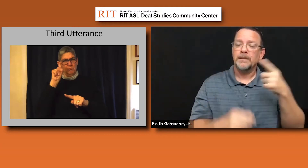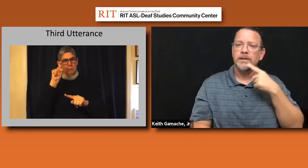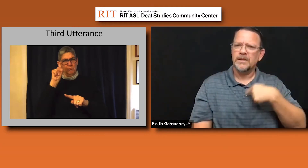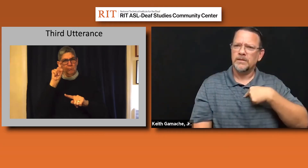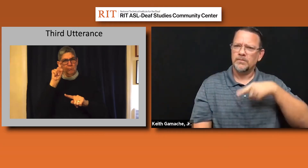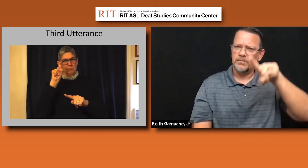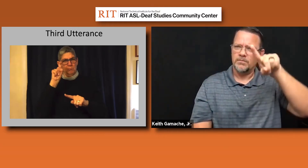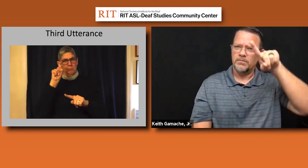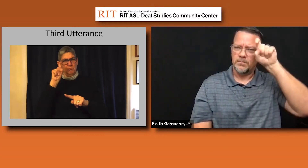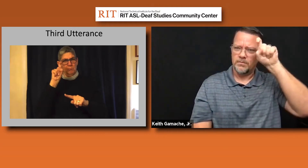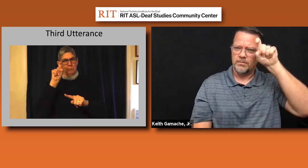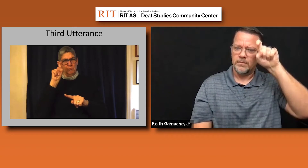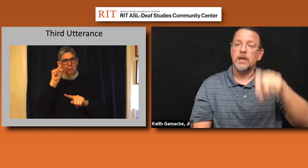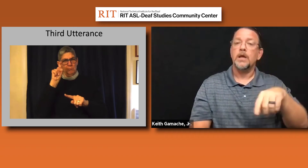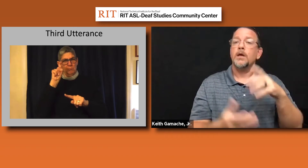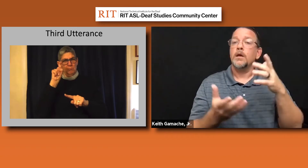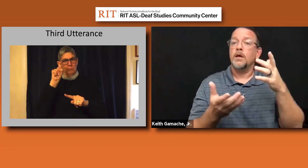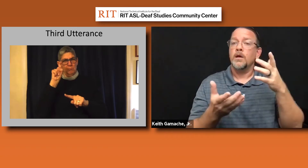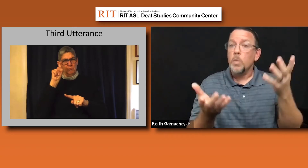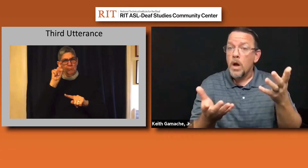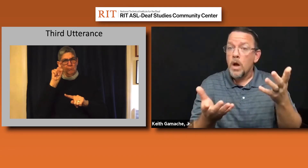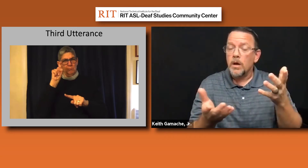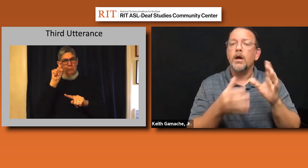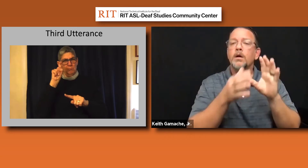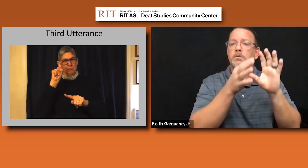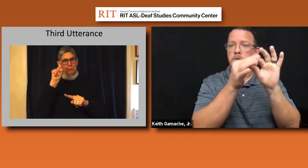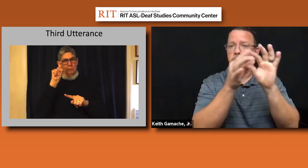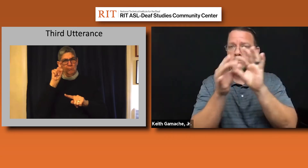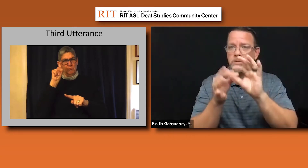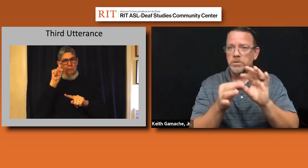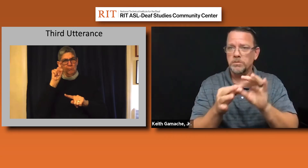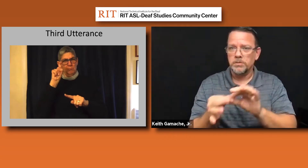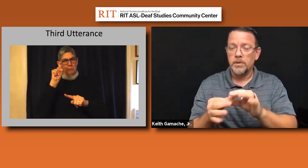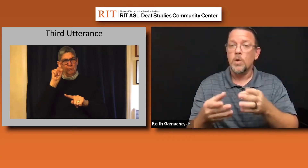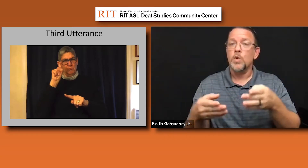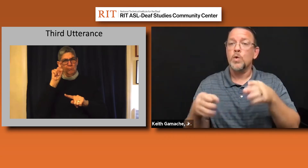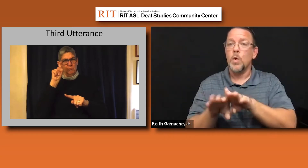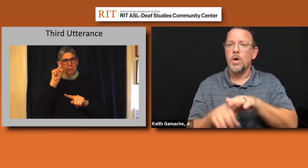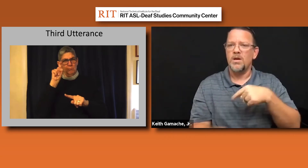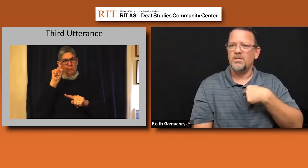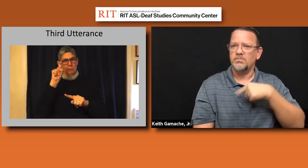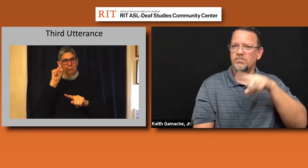She says, "I was really puzzled." That's something she provides for content and context